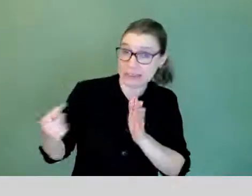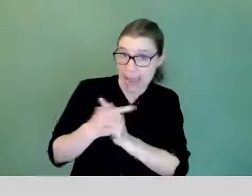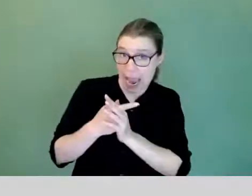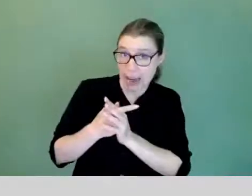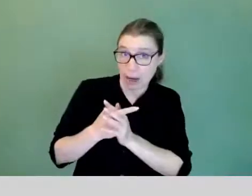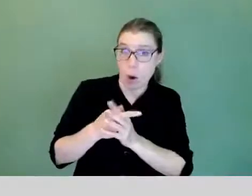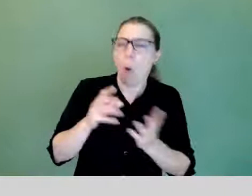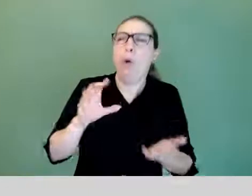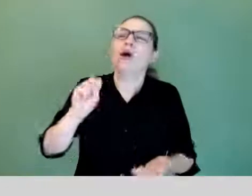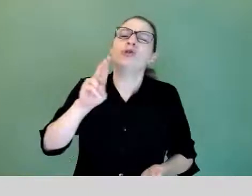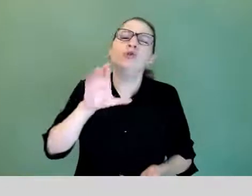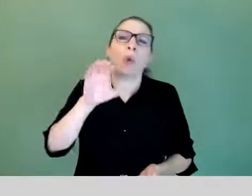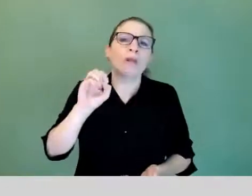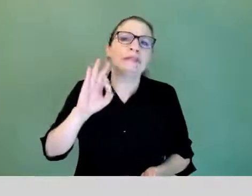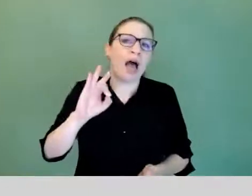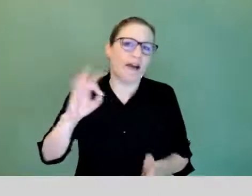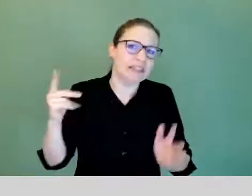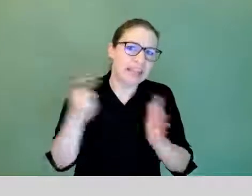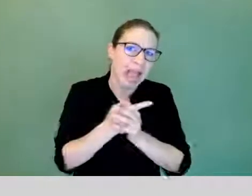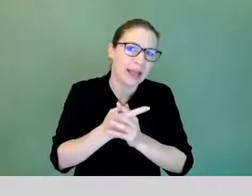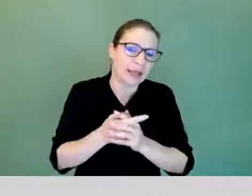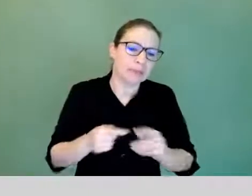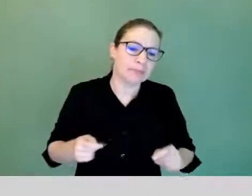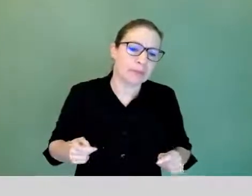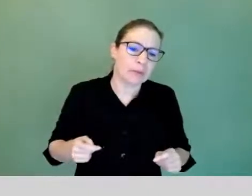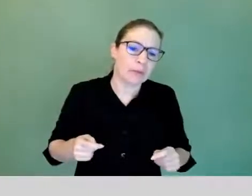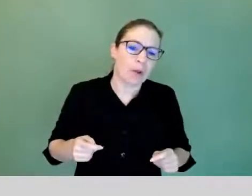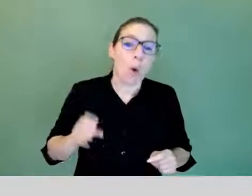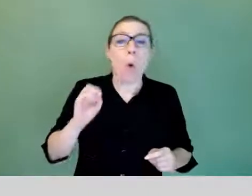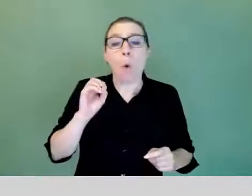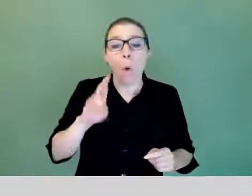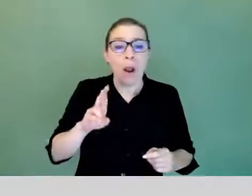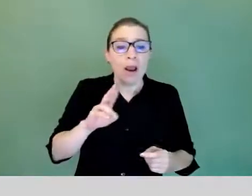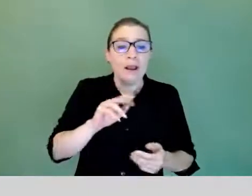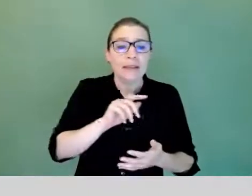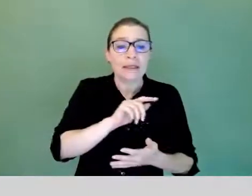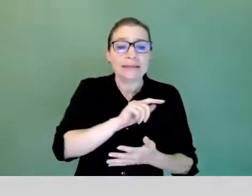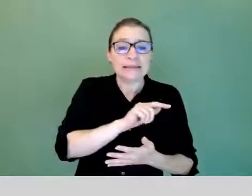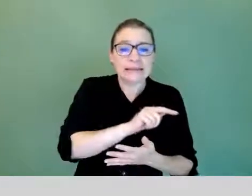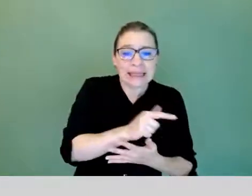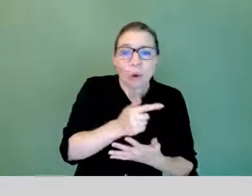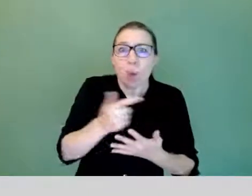or source of attack or the sequence of events which have led to the attack.